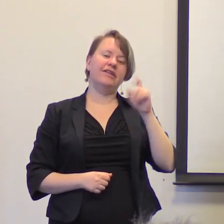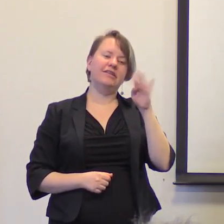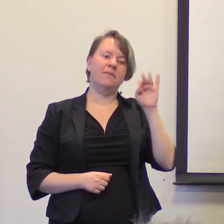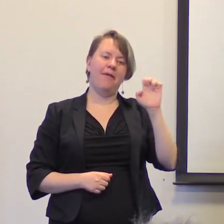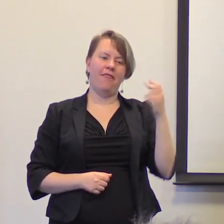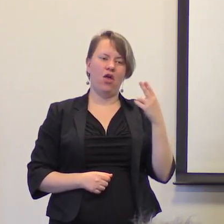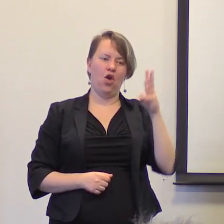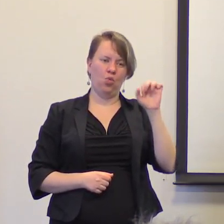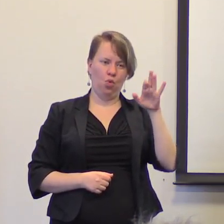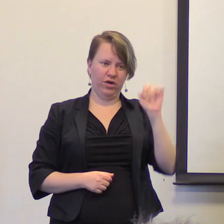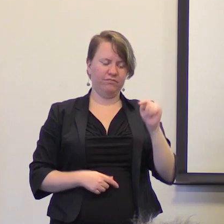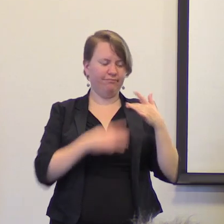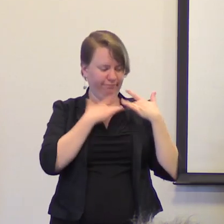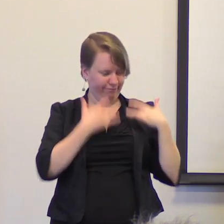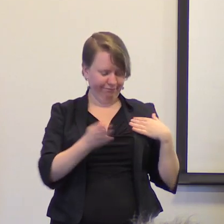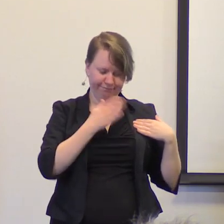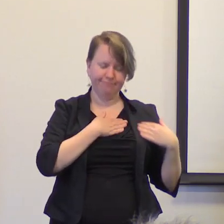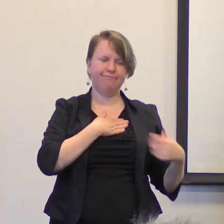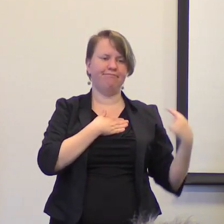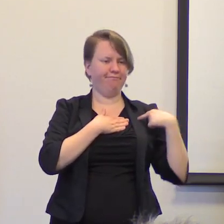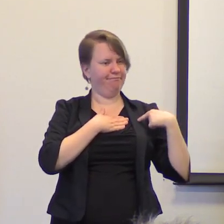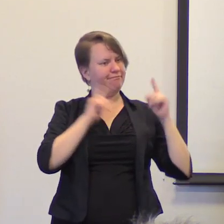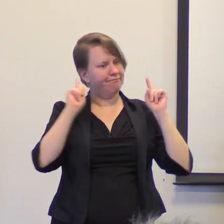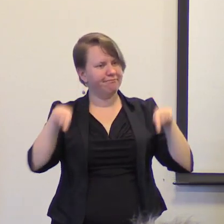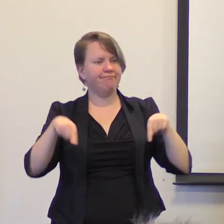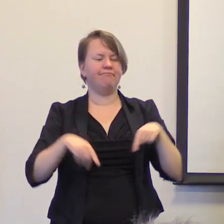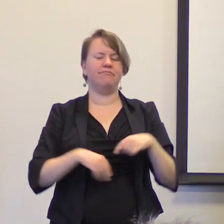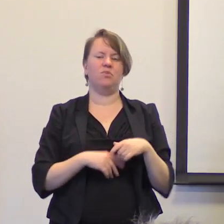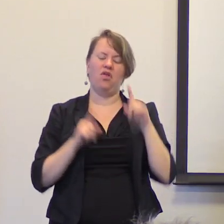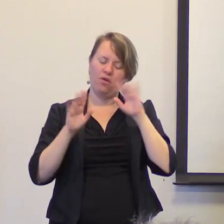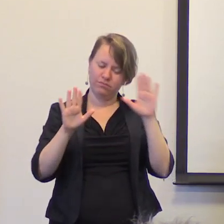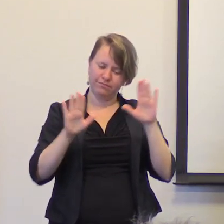of Congress wore their ACLU blue ribbons to that session, which I thought was very cool.